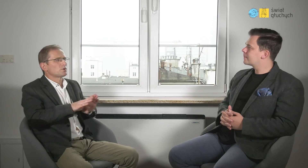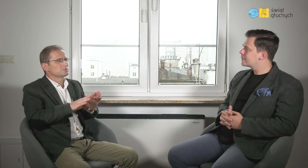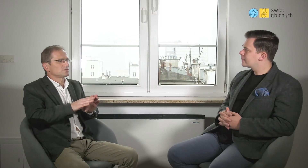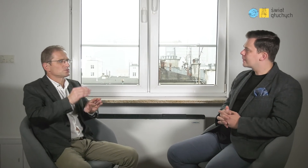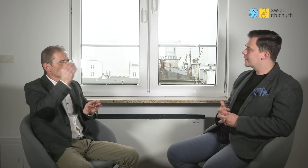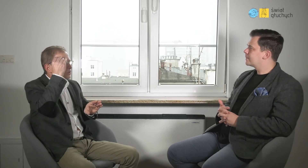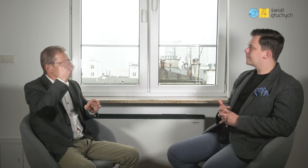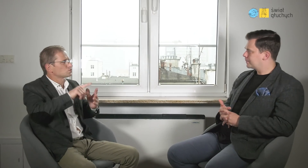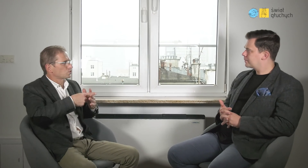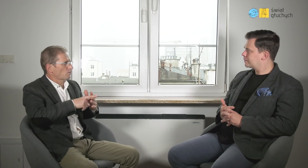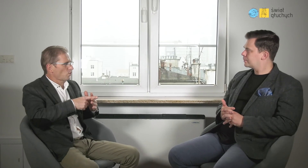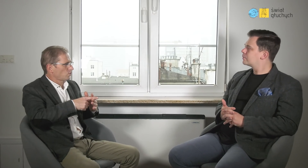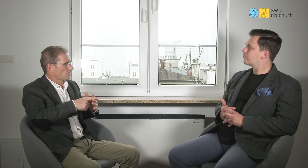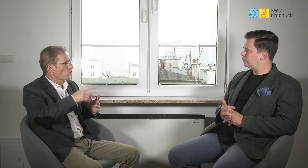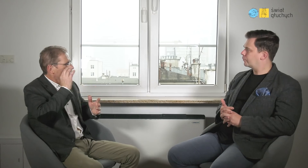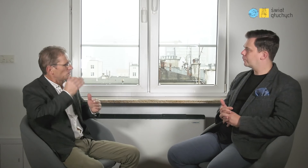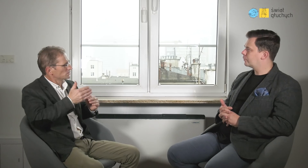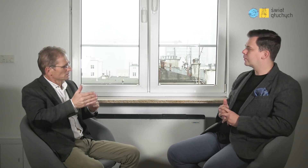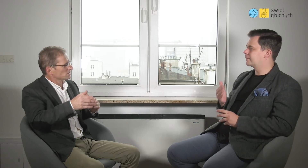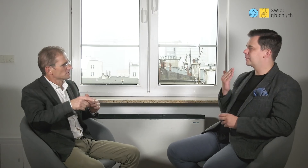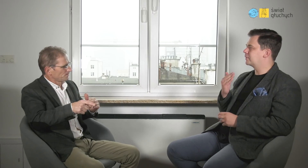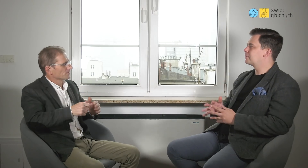I went to elementary school in Srodborow, near Otwock.